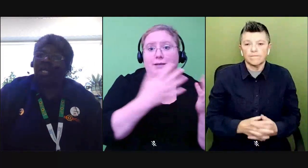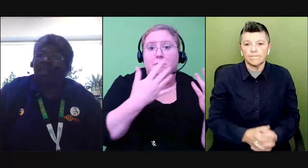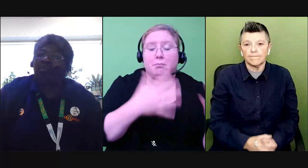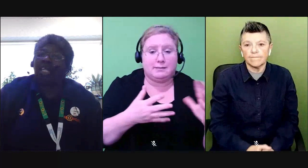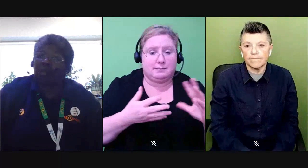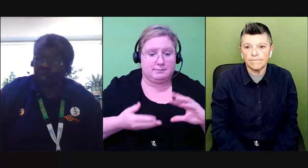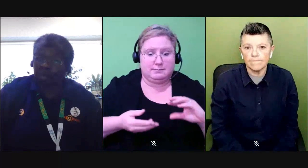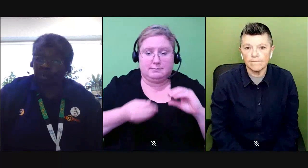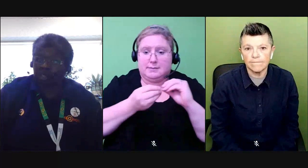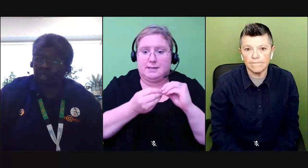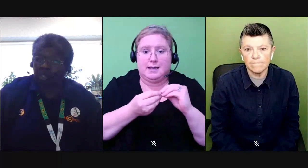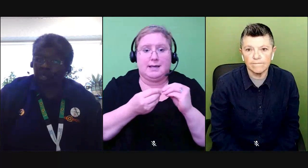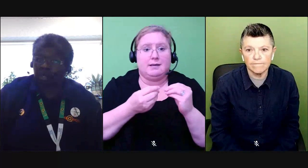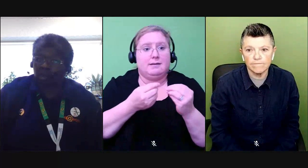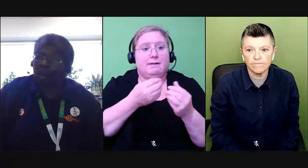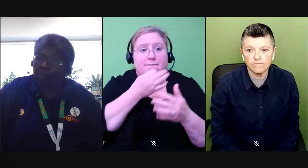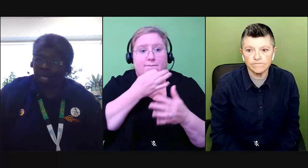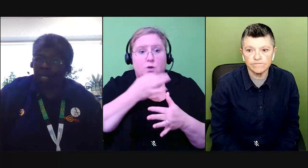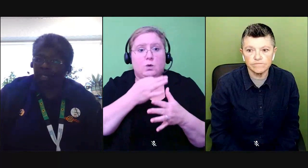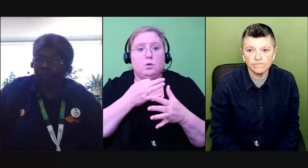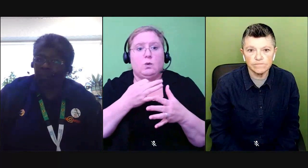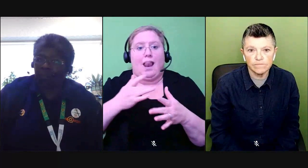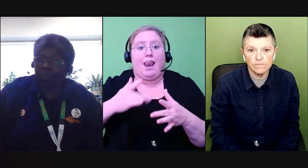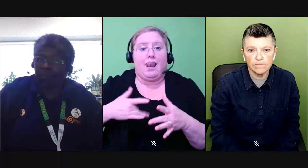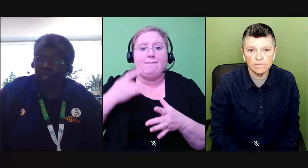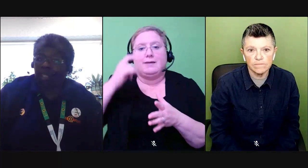lived experienced webinars.